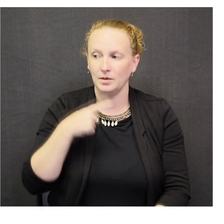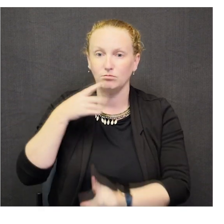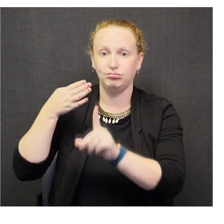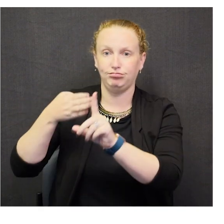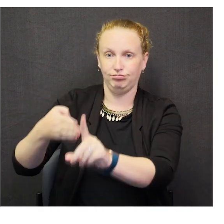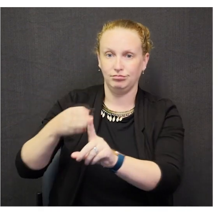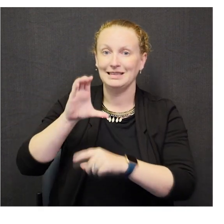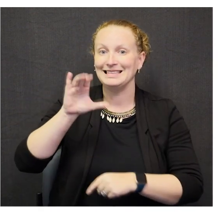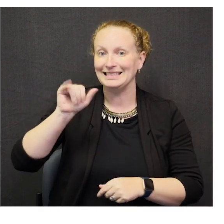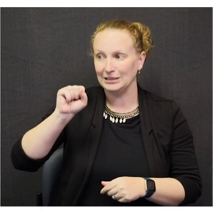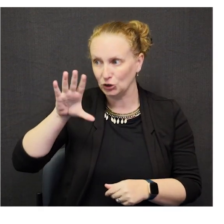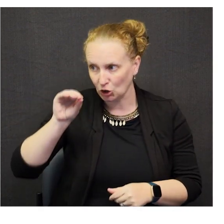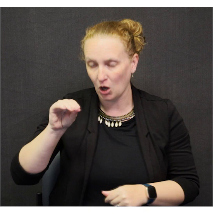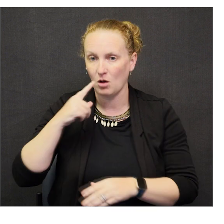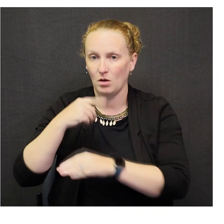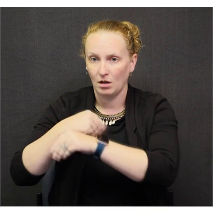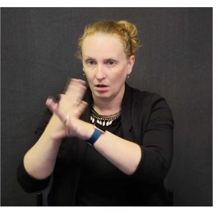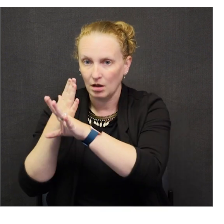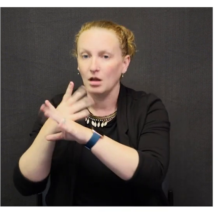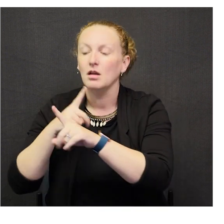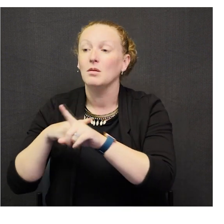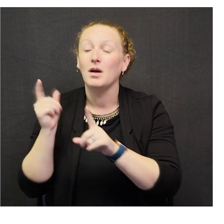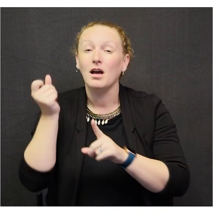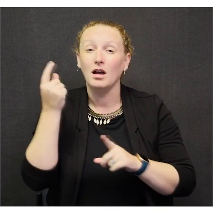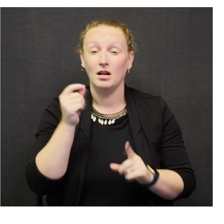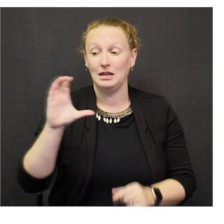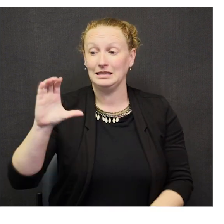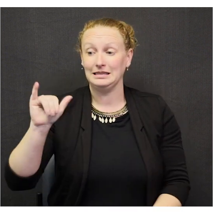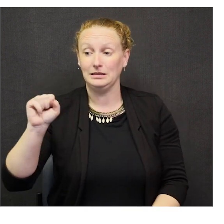Google meet don't quite intersect, we had to establish a few workarounds to make sure